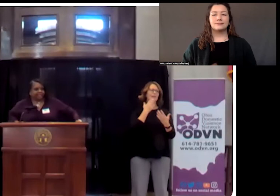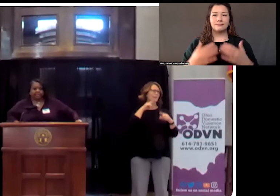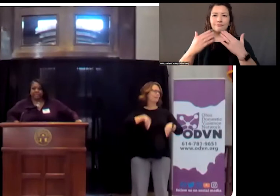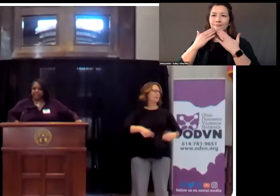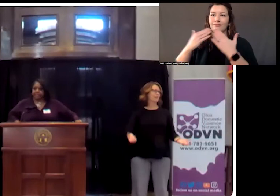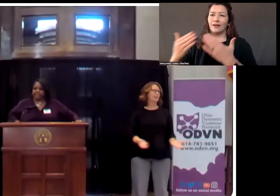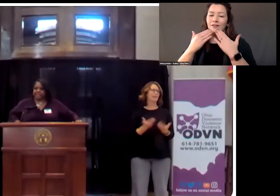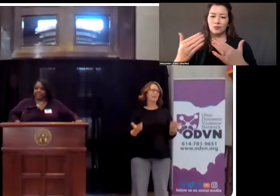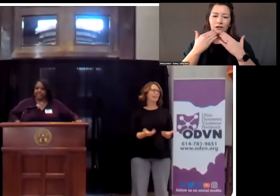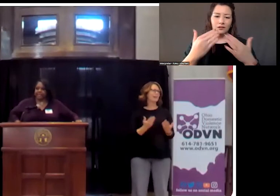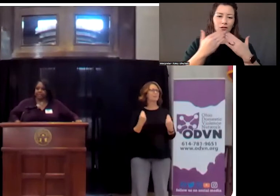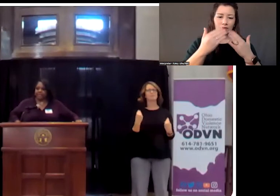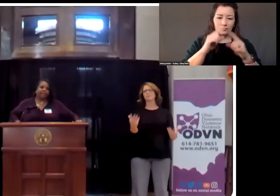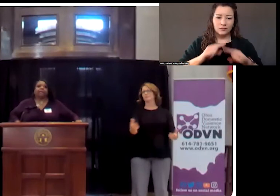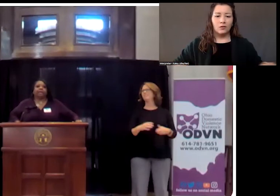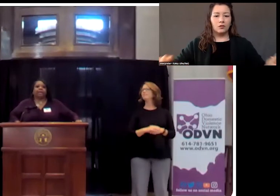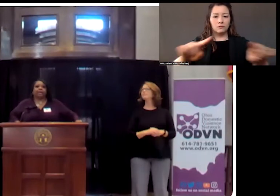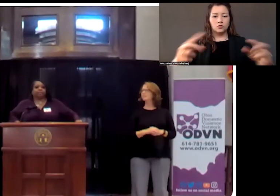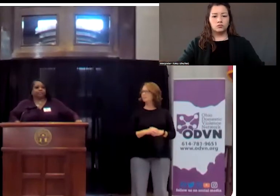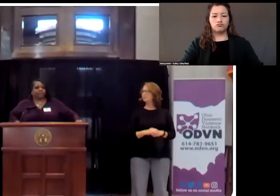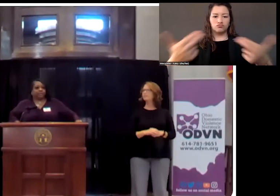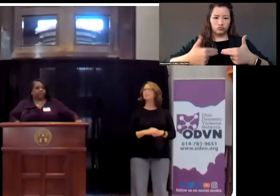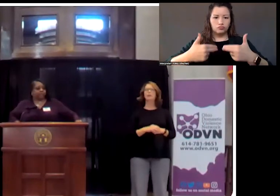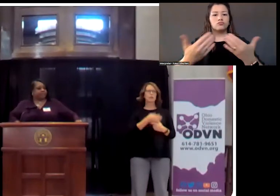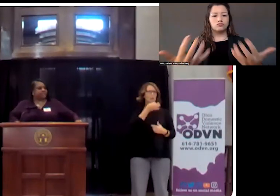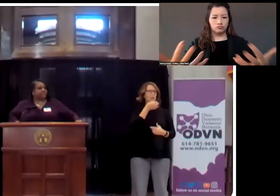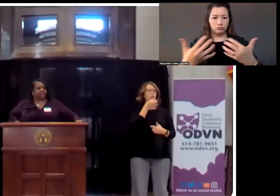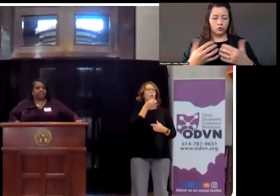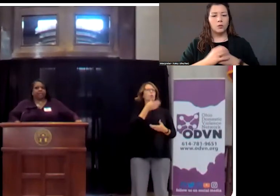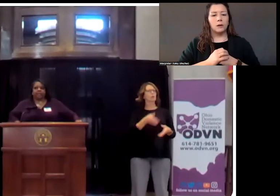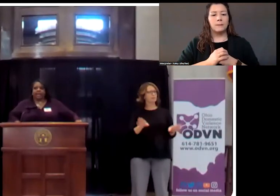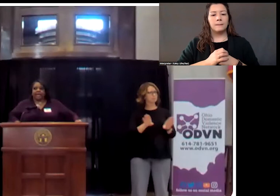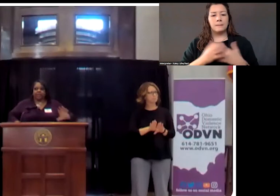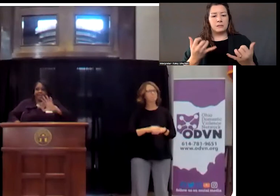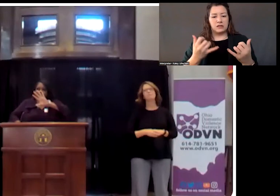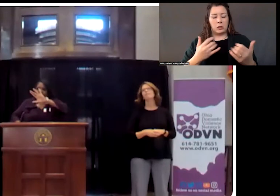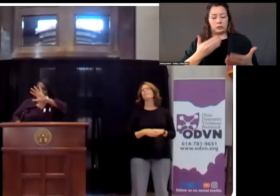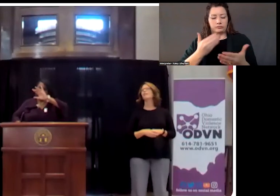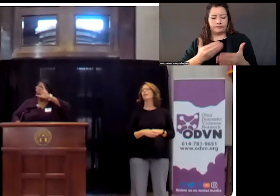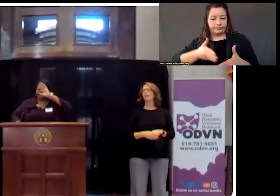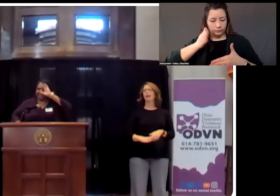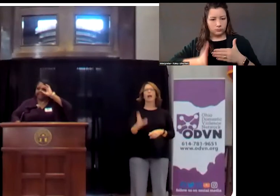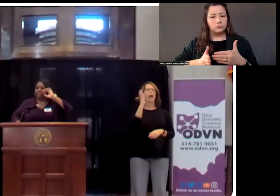Let me start by saying that as we come to a close, I know we have a lot of people standing but